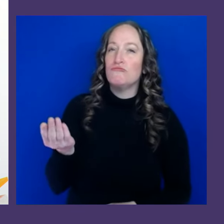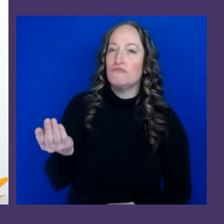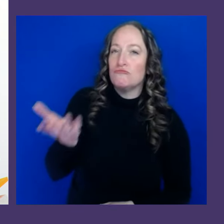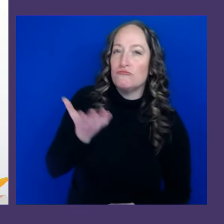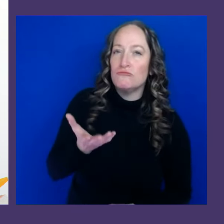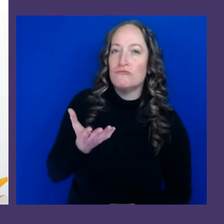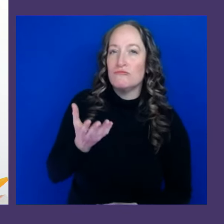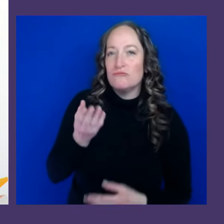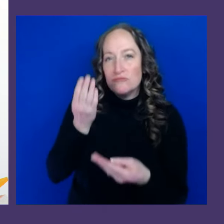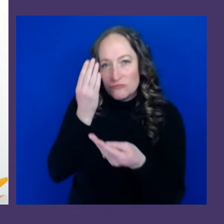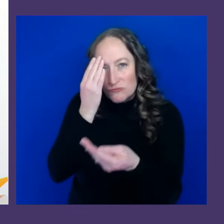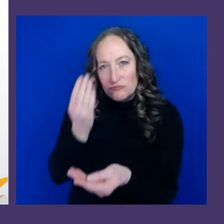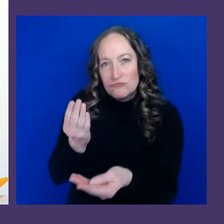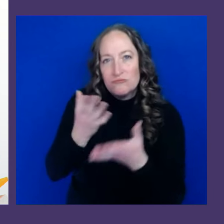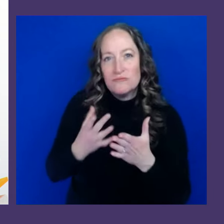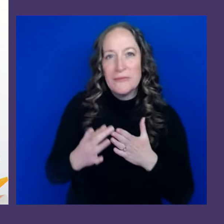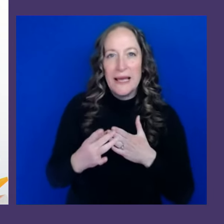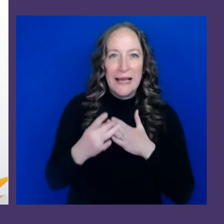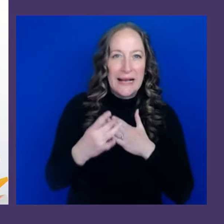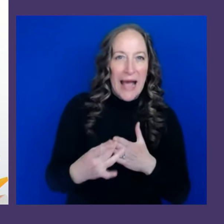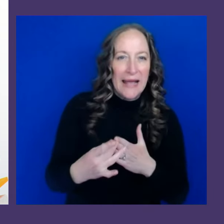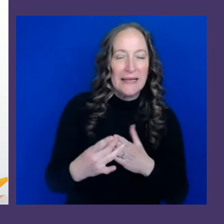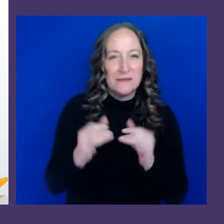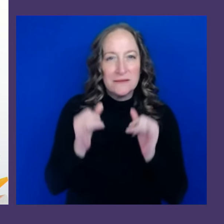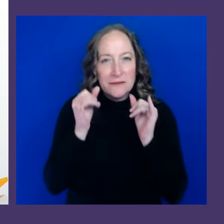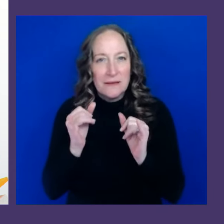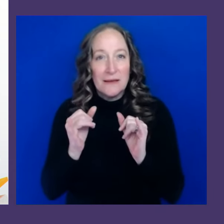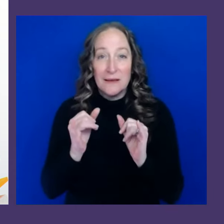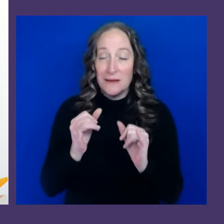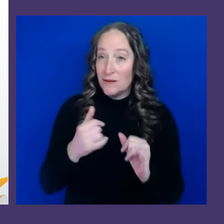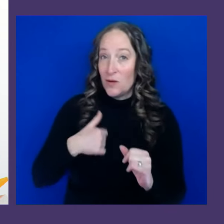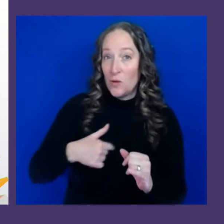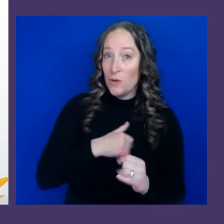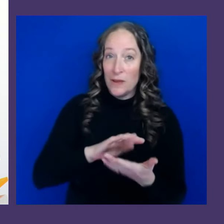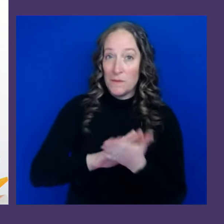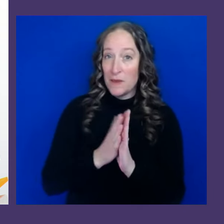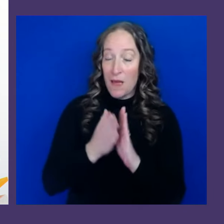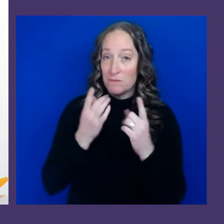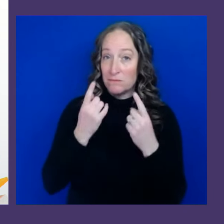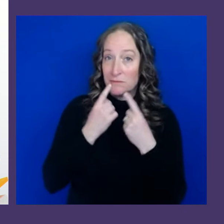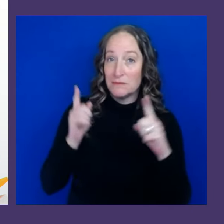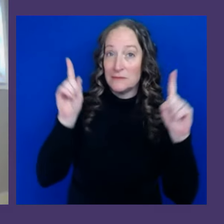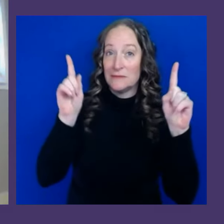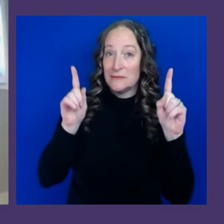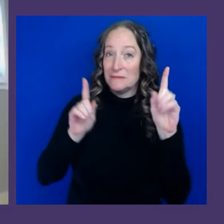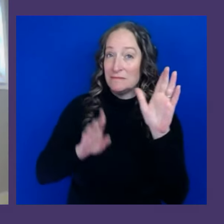A guidance on how to be successful in AI journey.